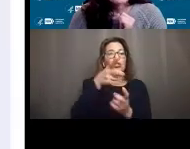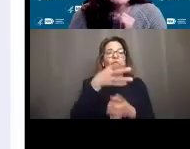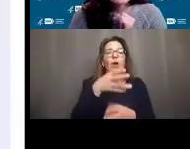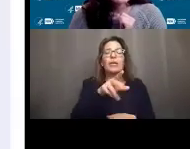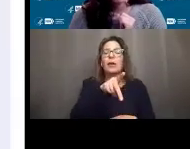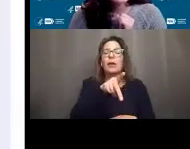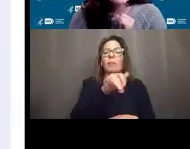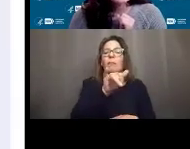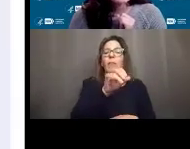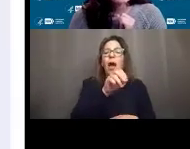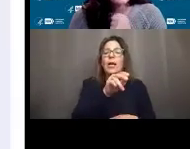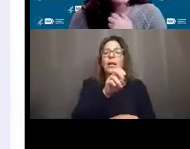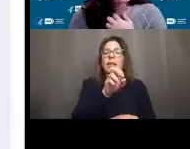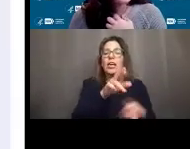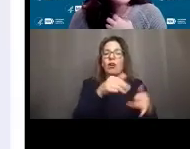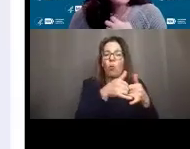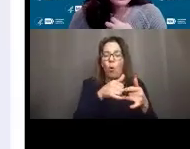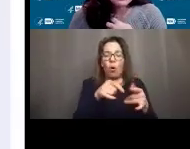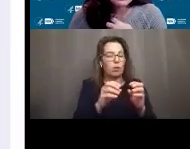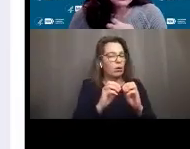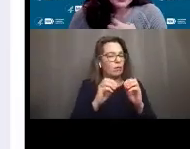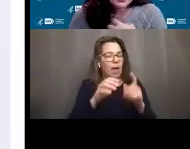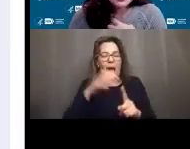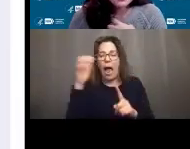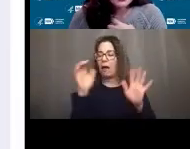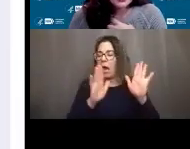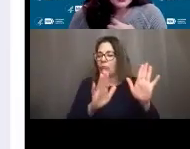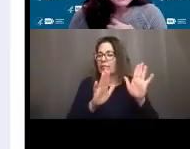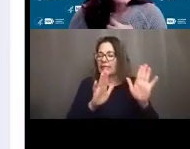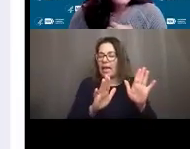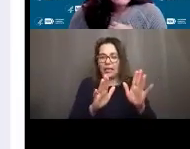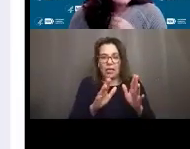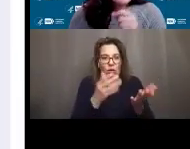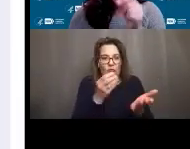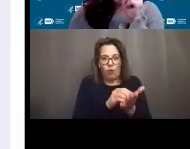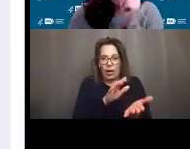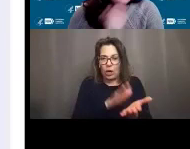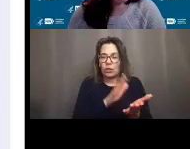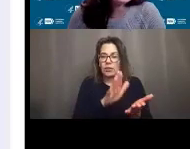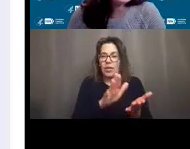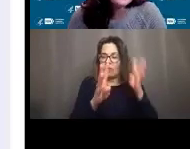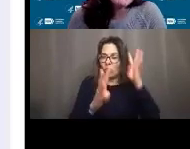was not named on your award, so you're not supporting them, but maybe you want to recruit someone